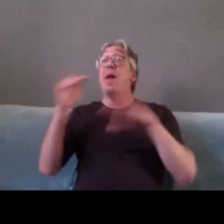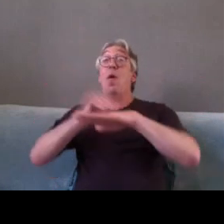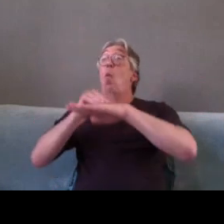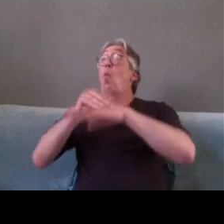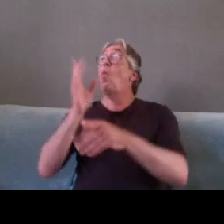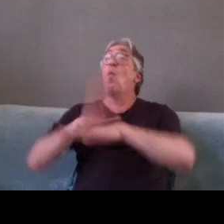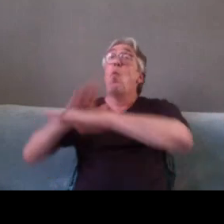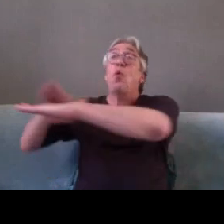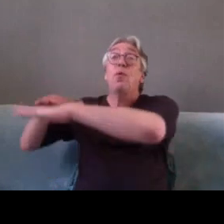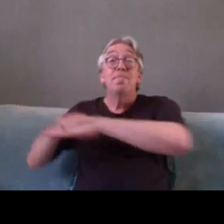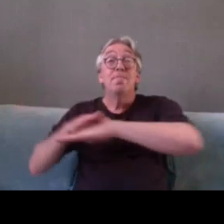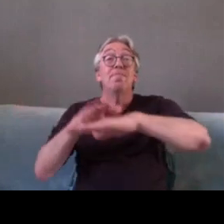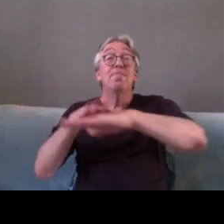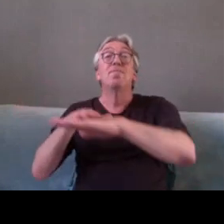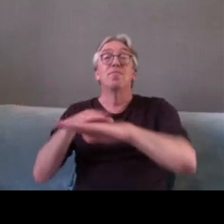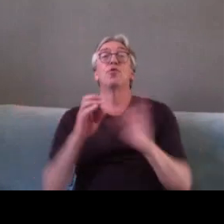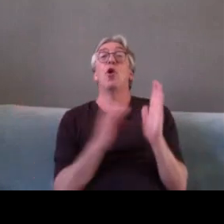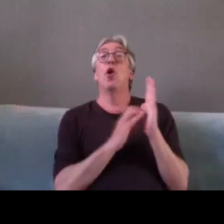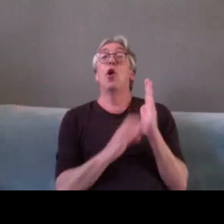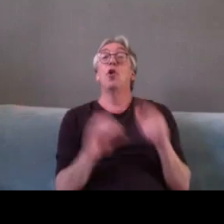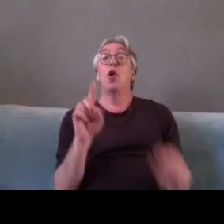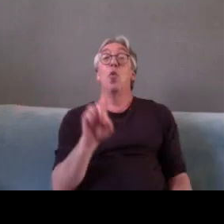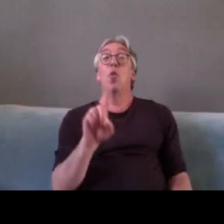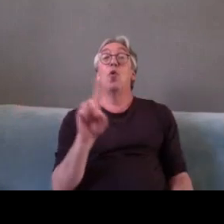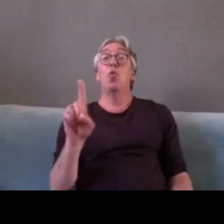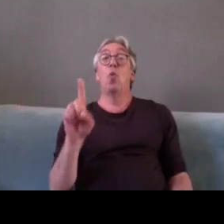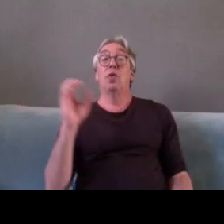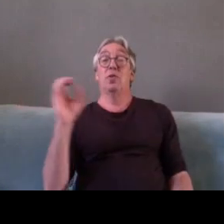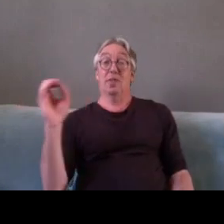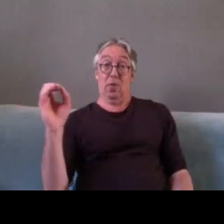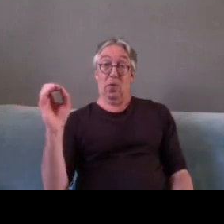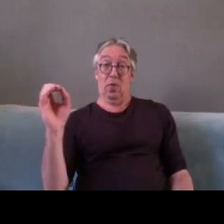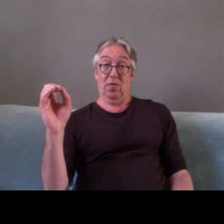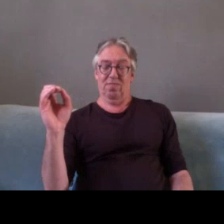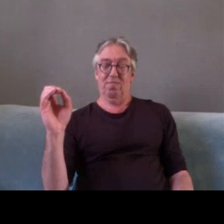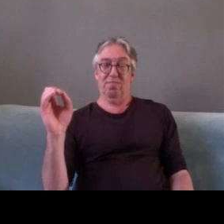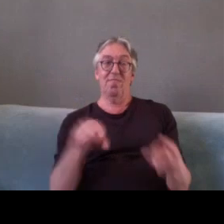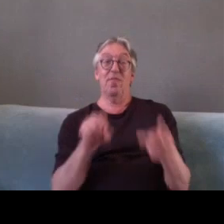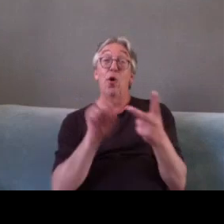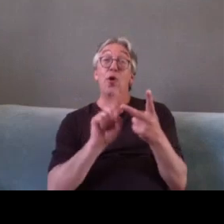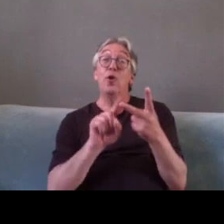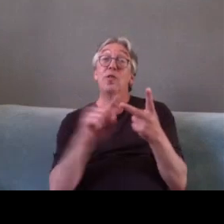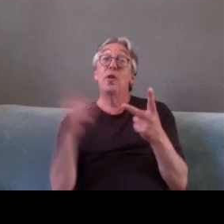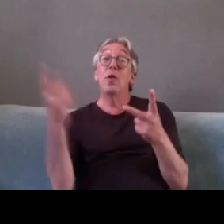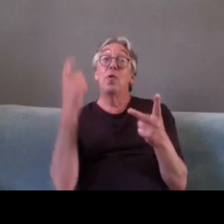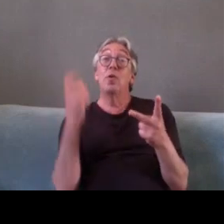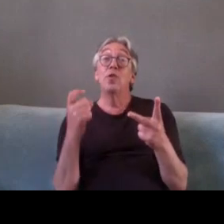And the second question about the availability of accessibility